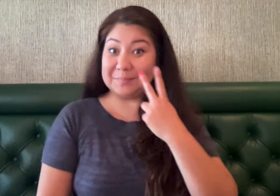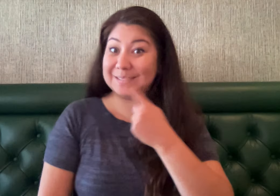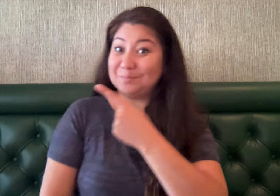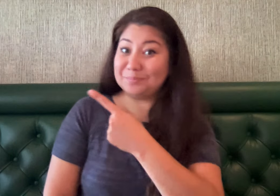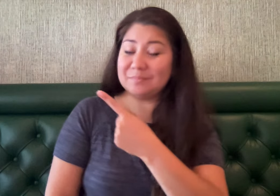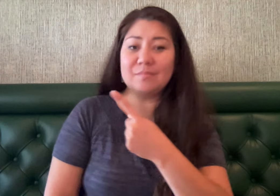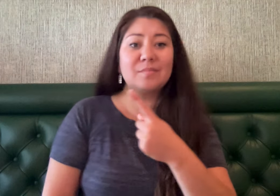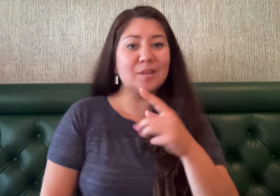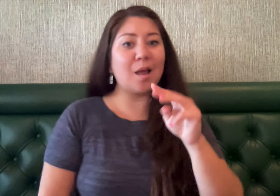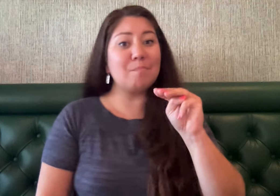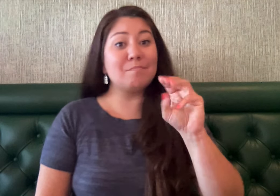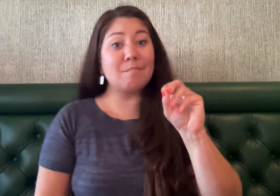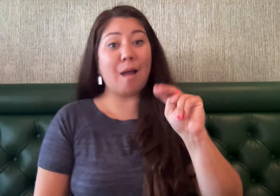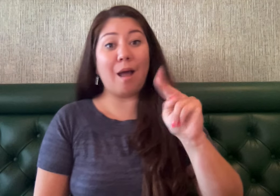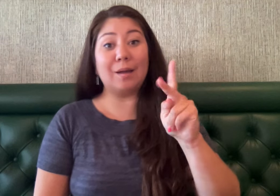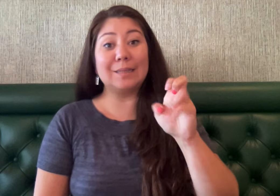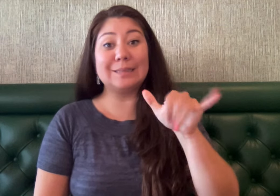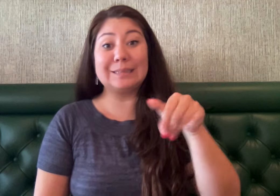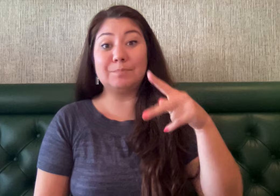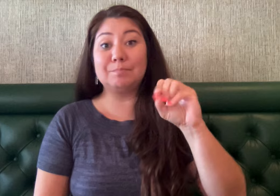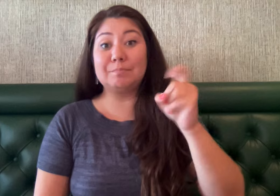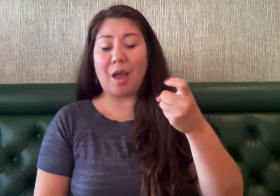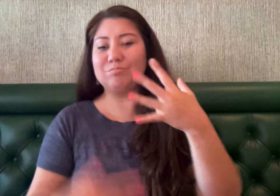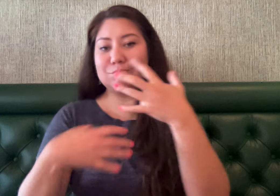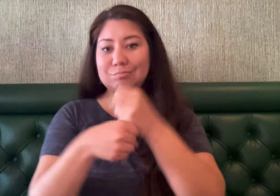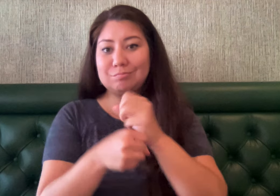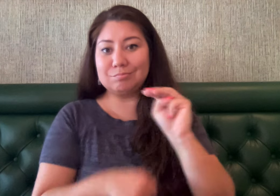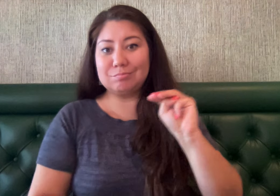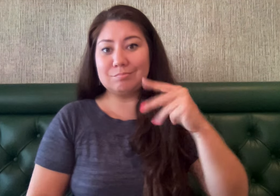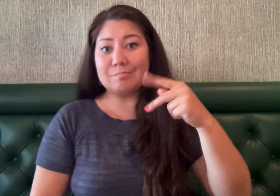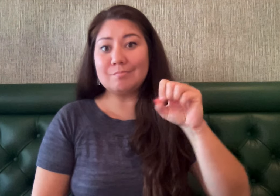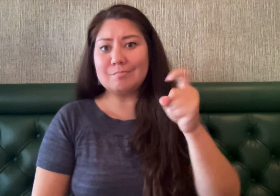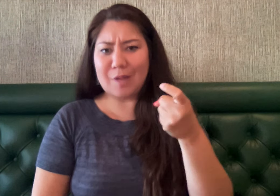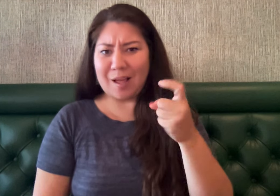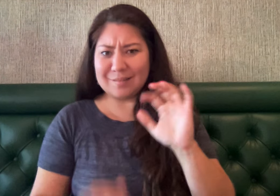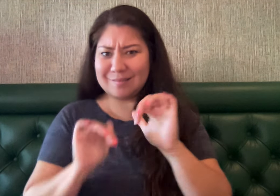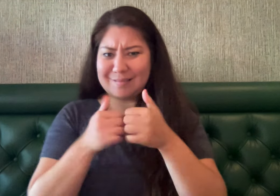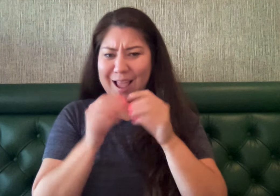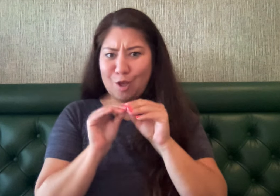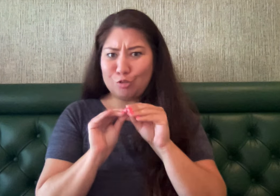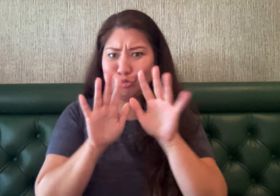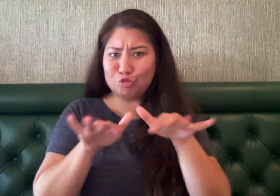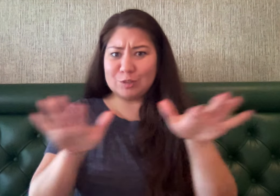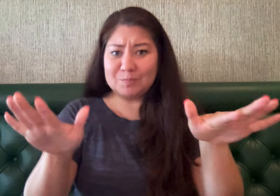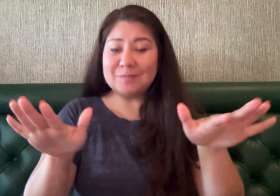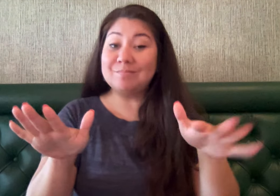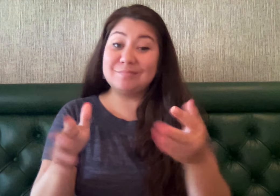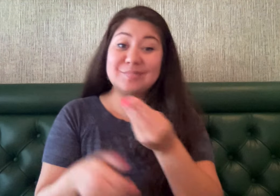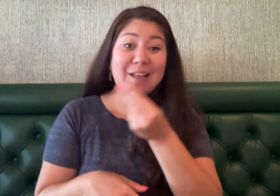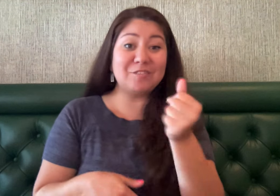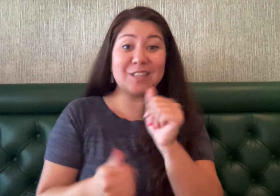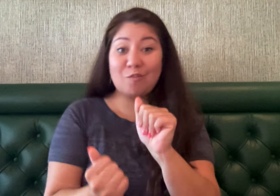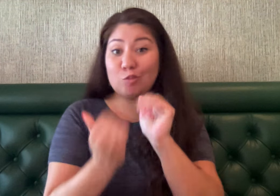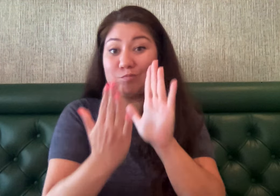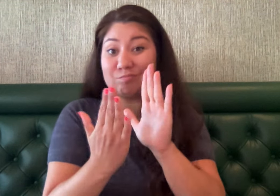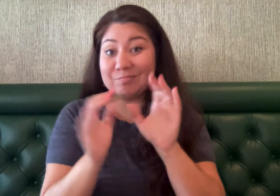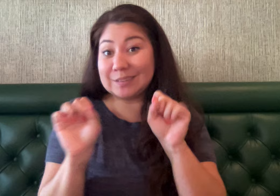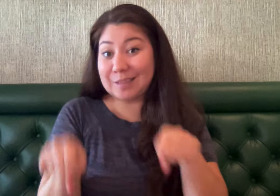Monkeypox, abbreviated mpox, can be transmitted in several different ways.